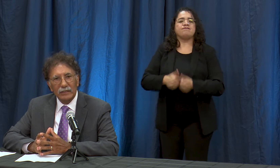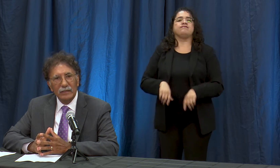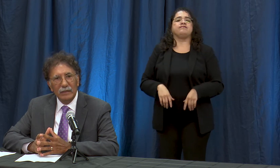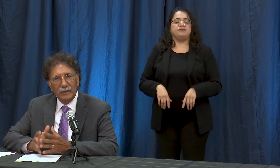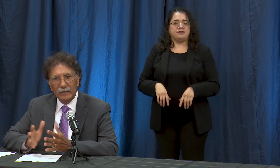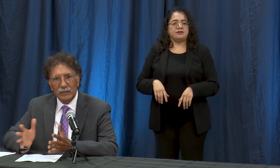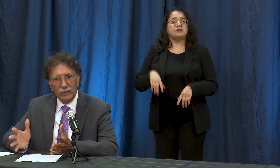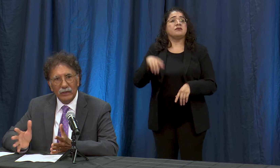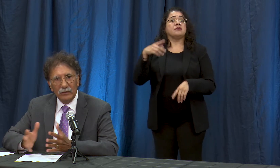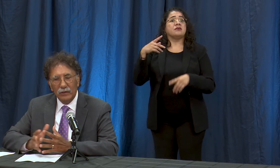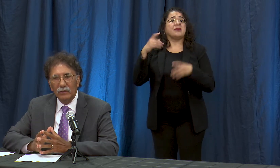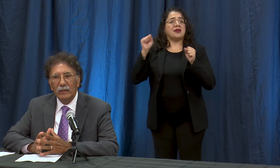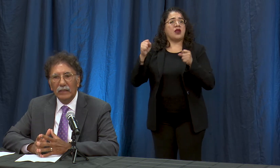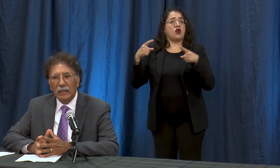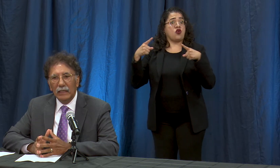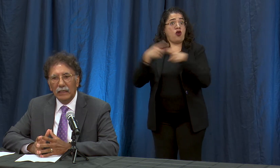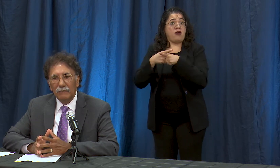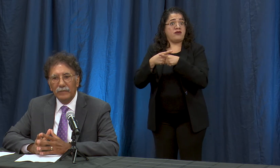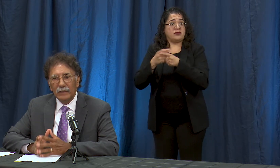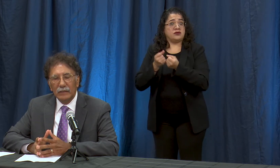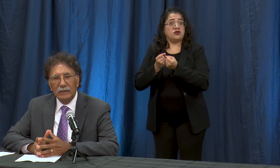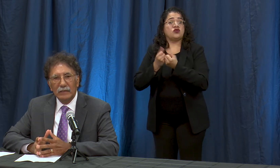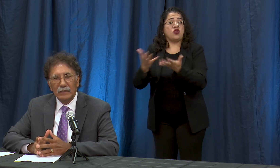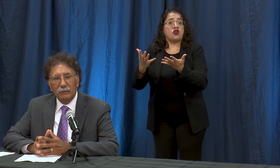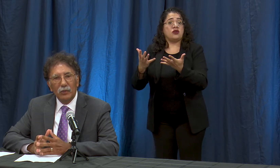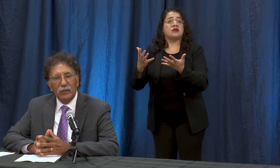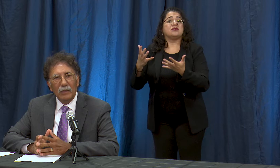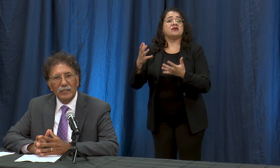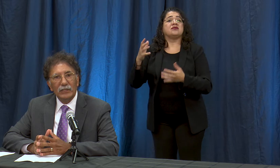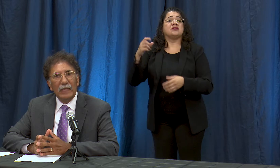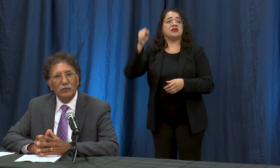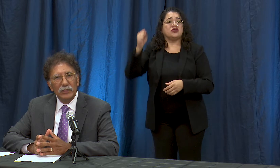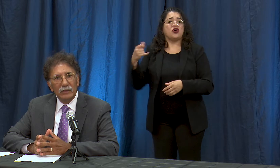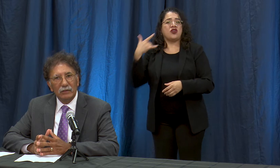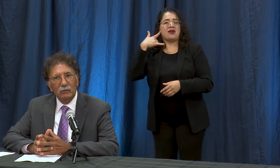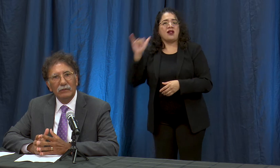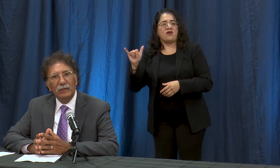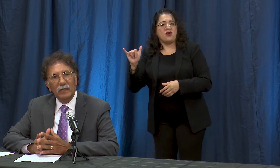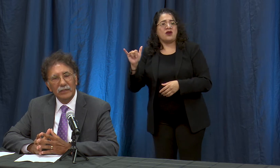because as we all know the Port of Long Beach is ground zero with regard to